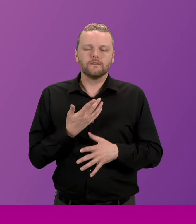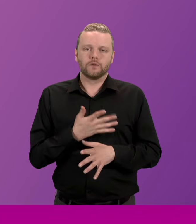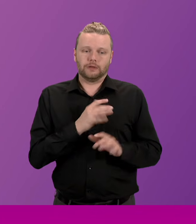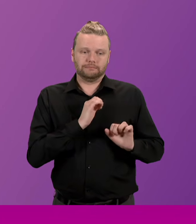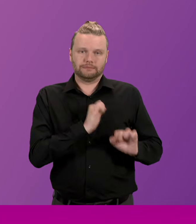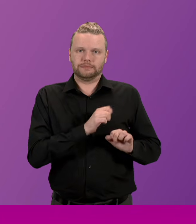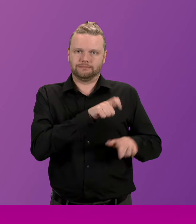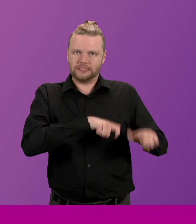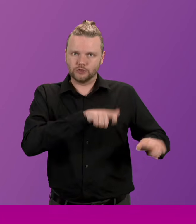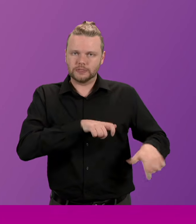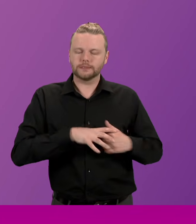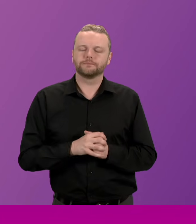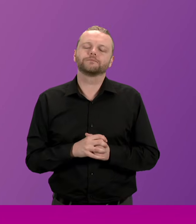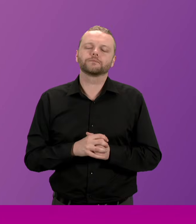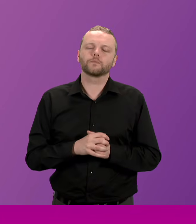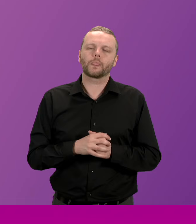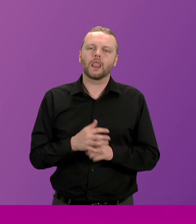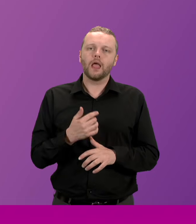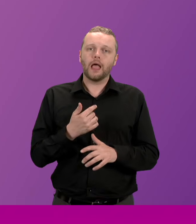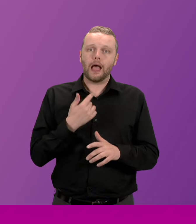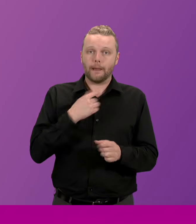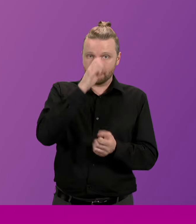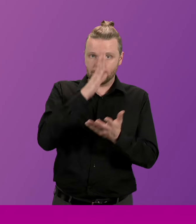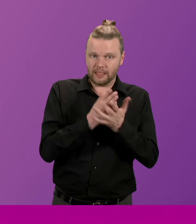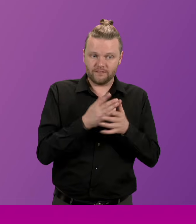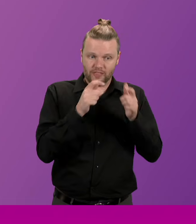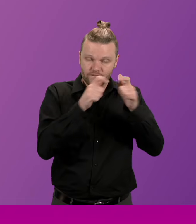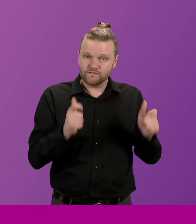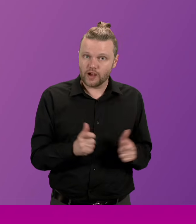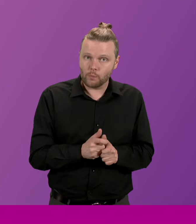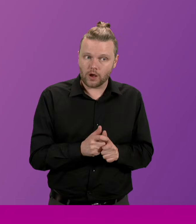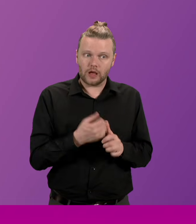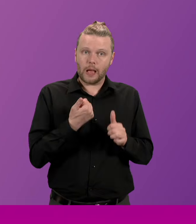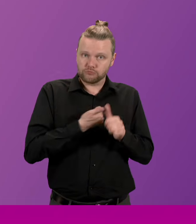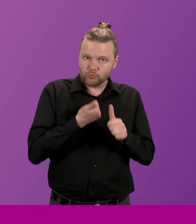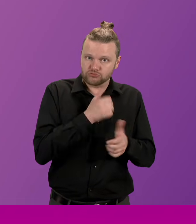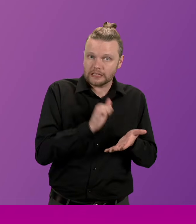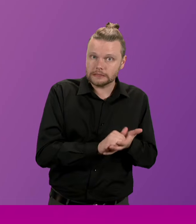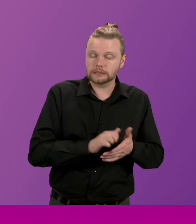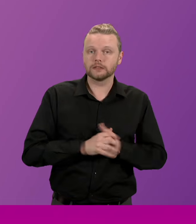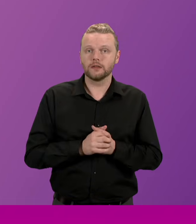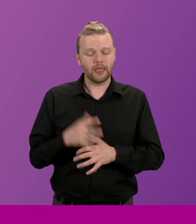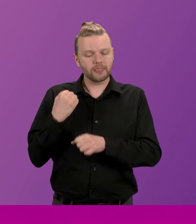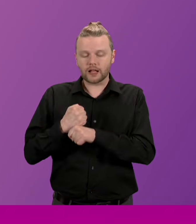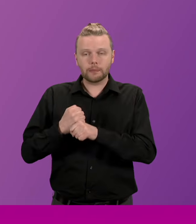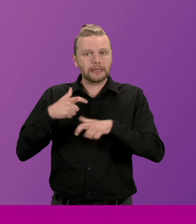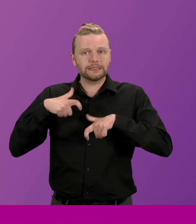of constituents. I believe that that framework is appropriate. The Government will continue to assess the assistance that can be made available through